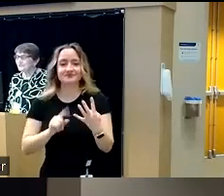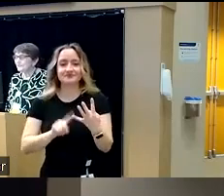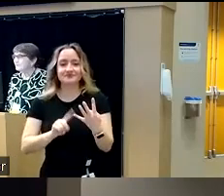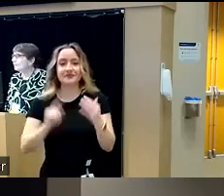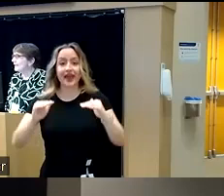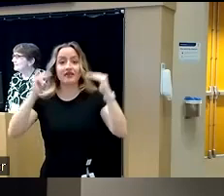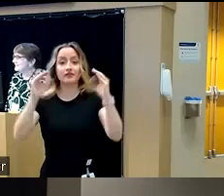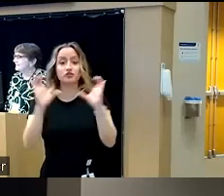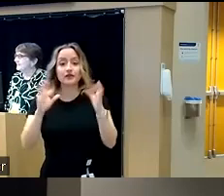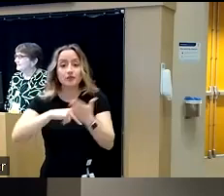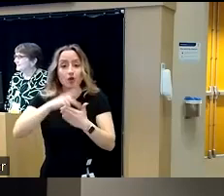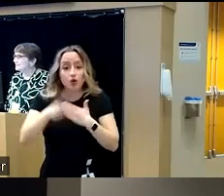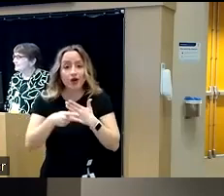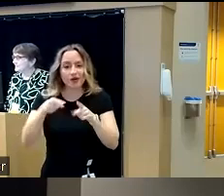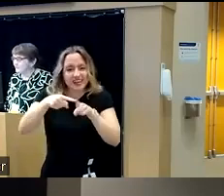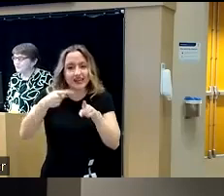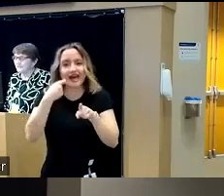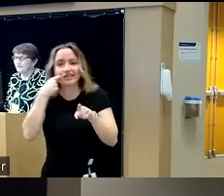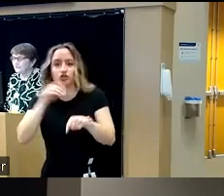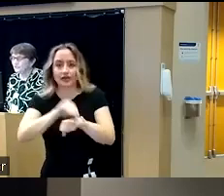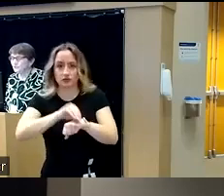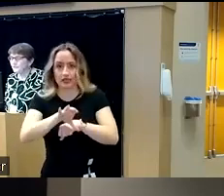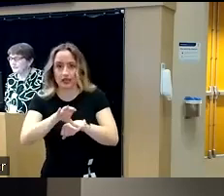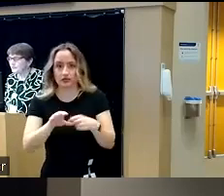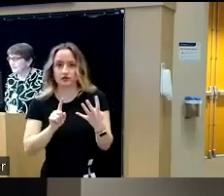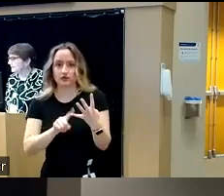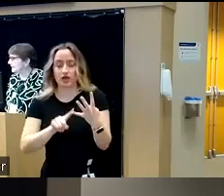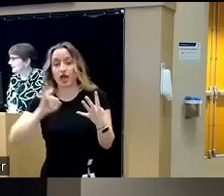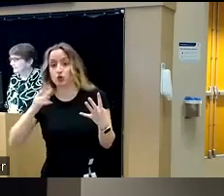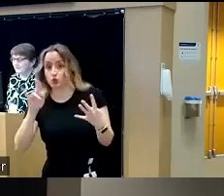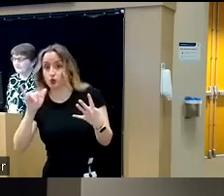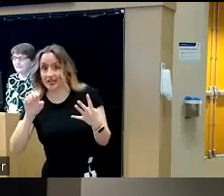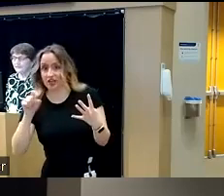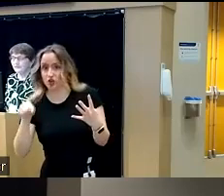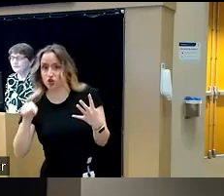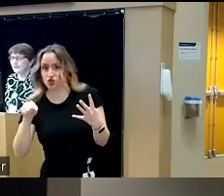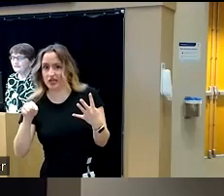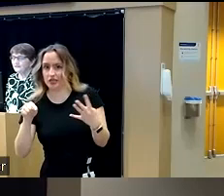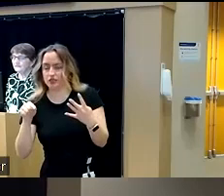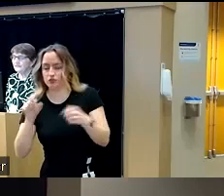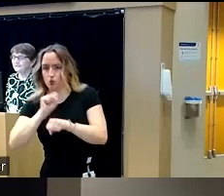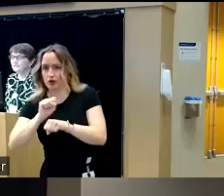certificate program in addictions counseling which Julie has been uh dealing with and the